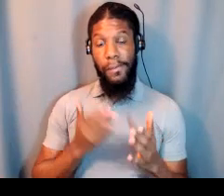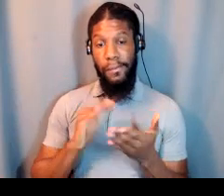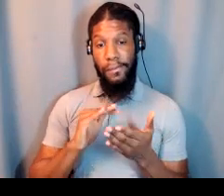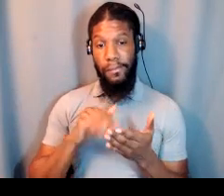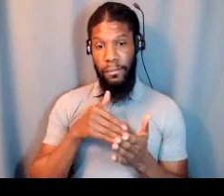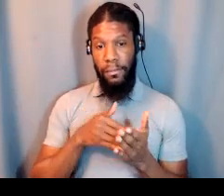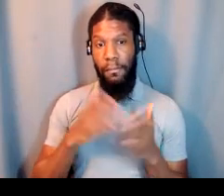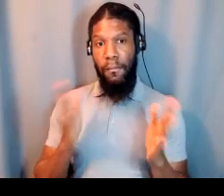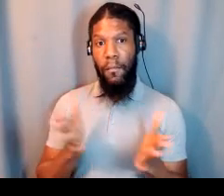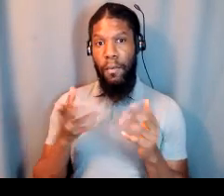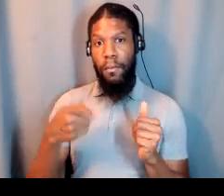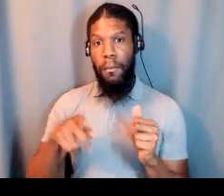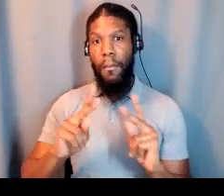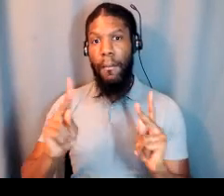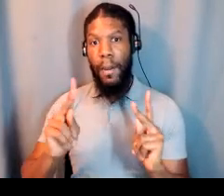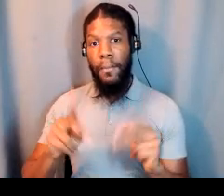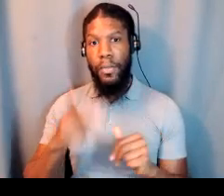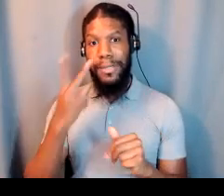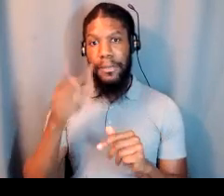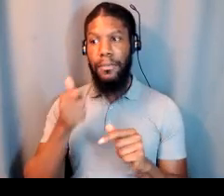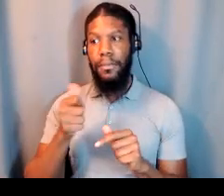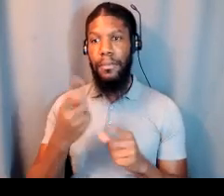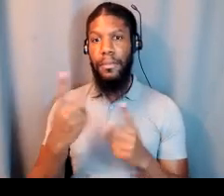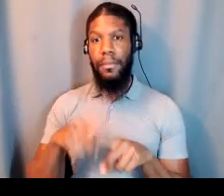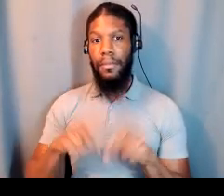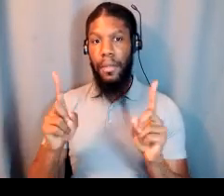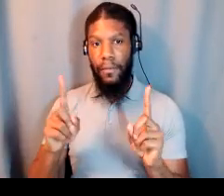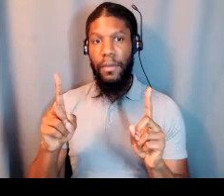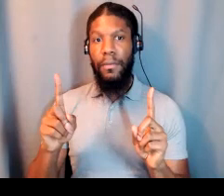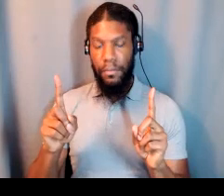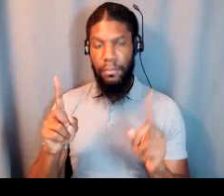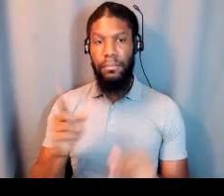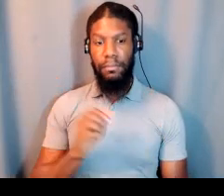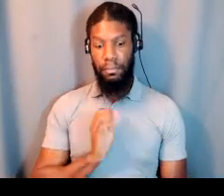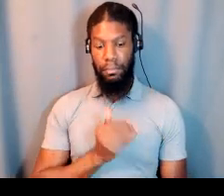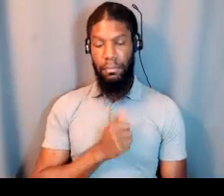"to the writers they tutor. "Our staff strives to learn "from the writers they tutor "and also seek tutoring themselves."